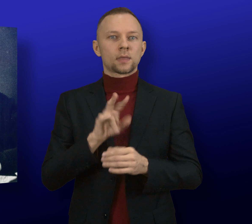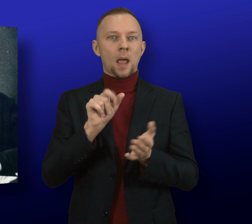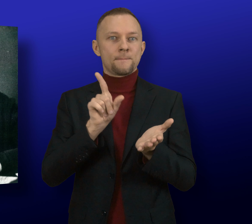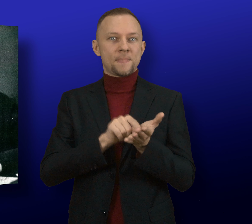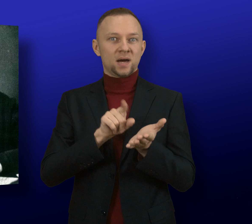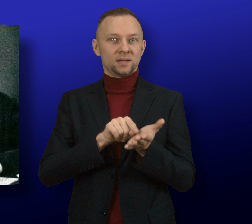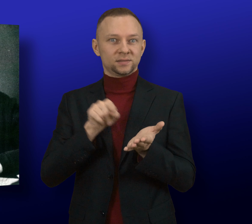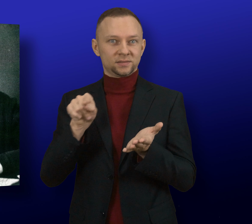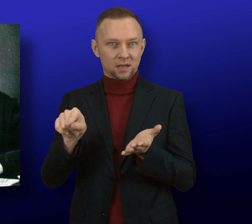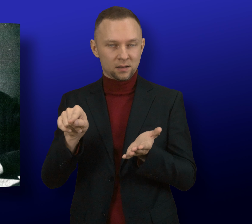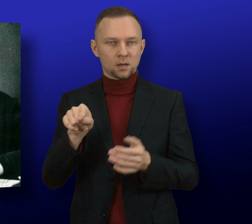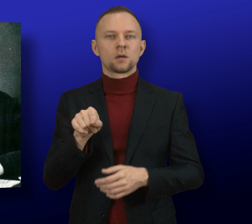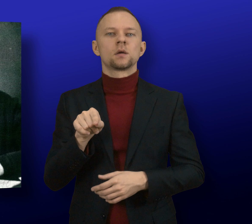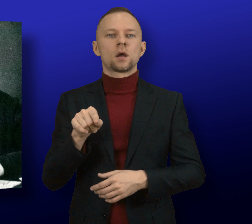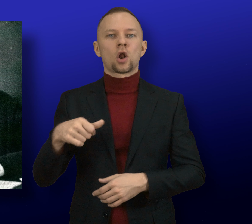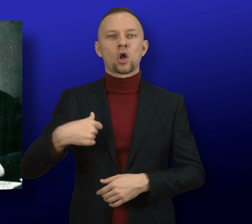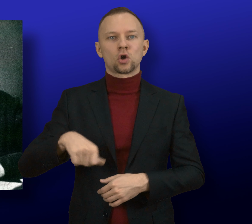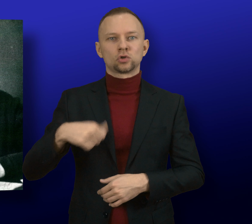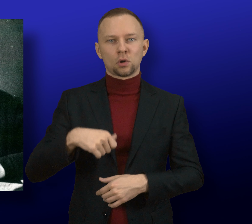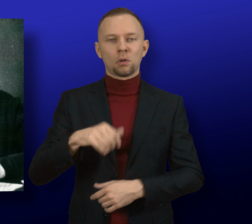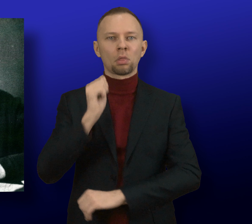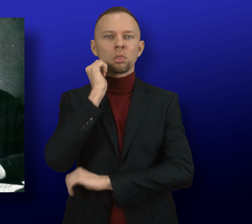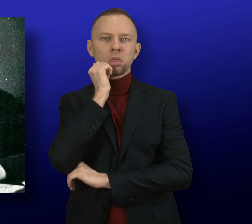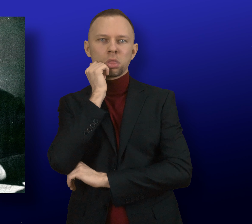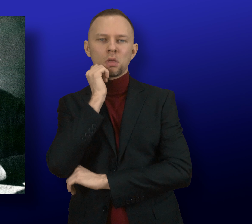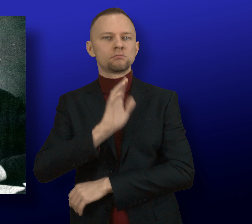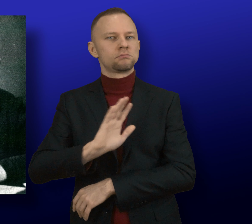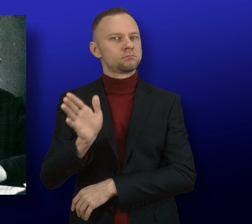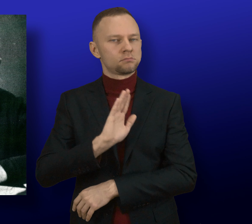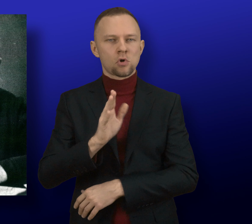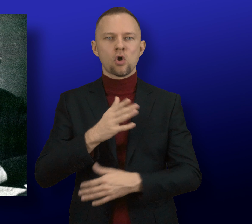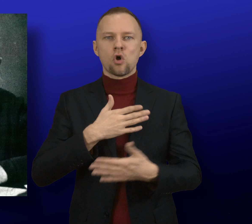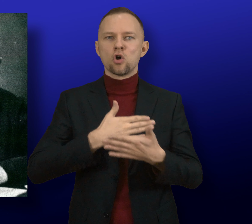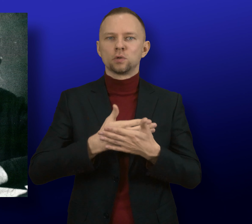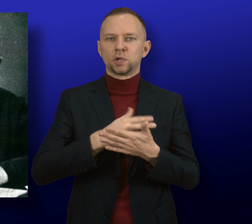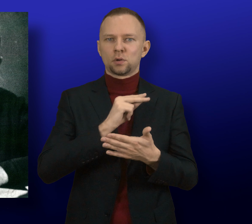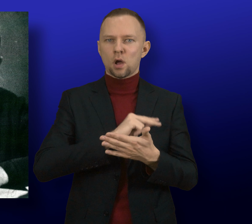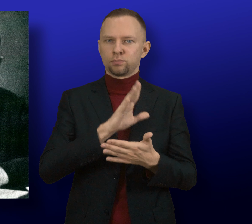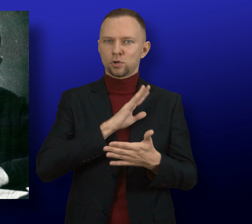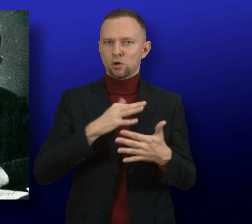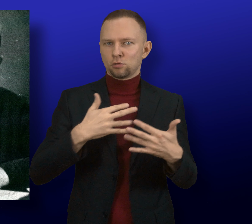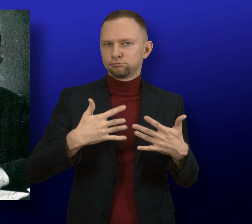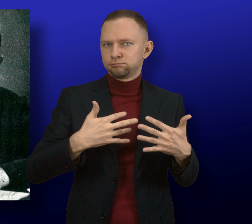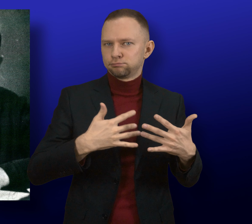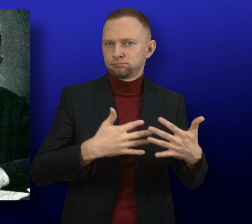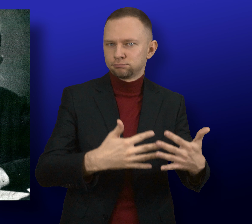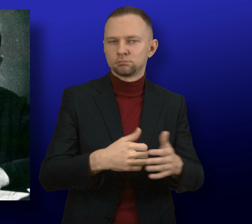While retired, Sofya Ivanovna Lychkina did not stop her public work;